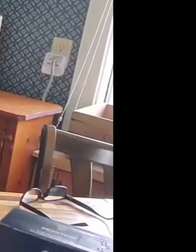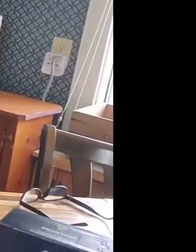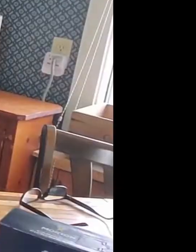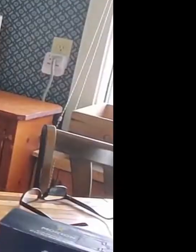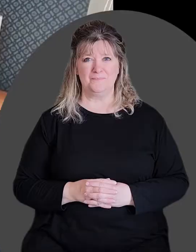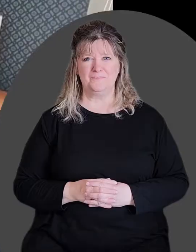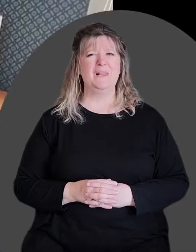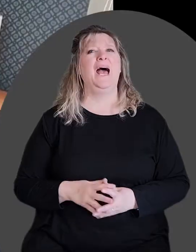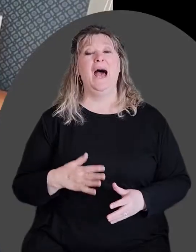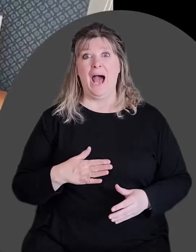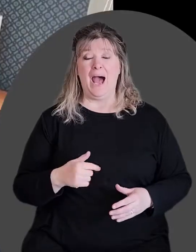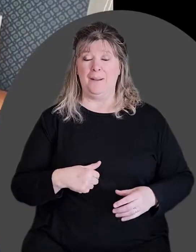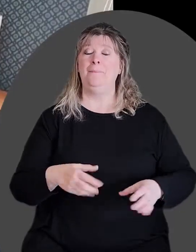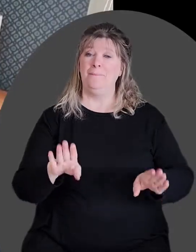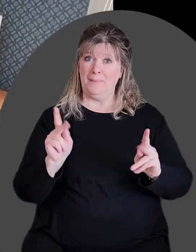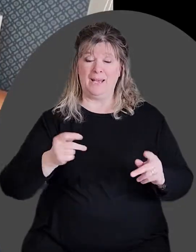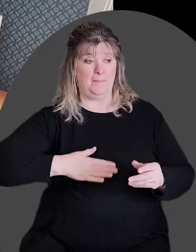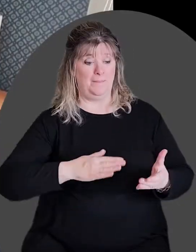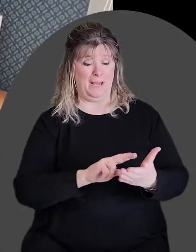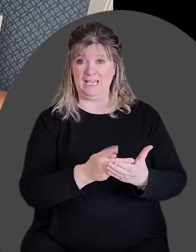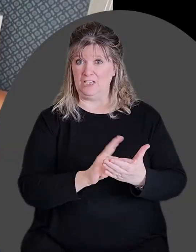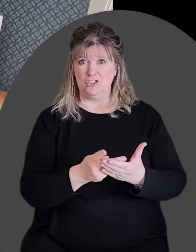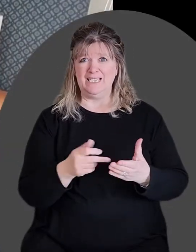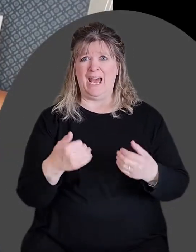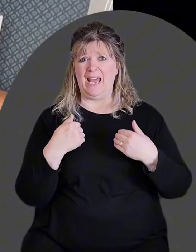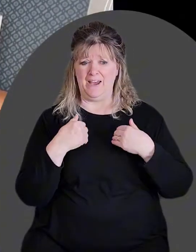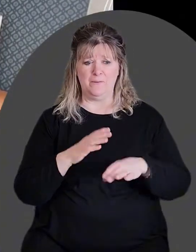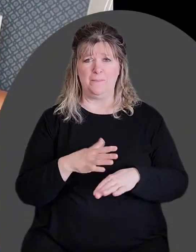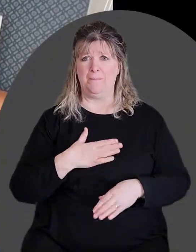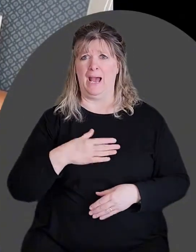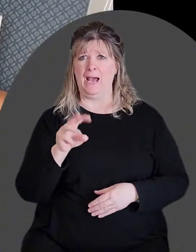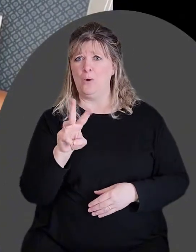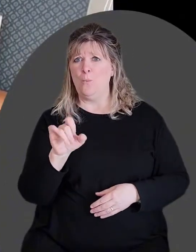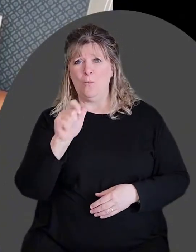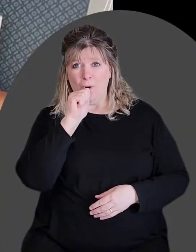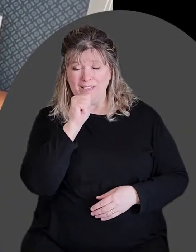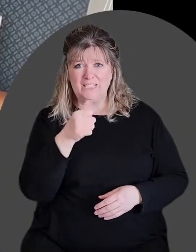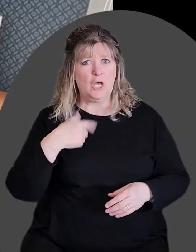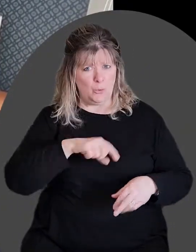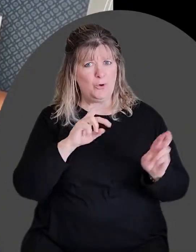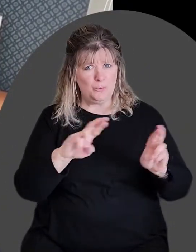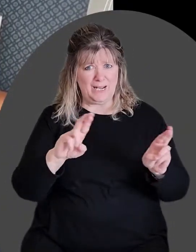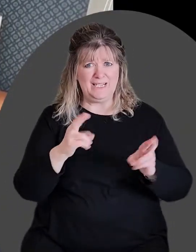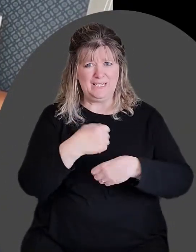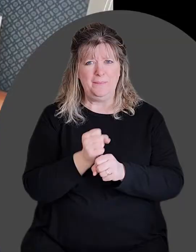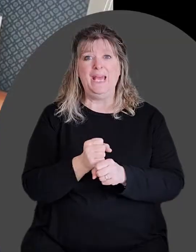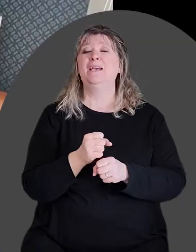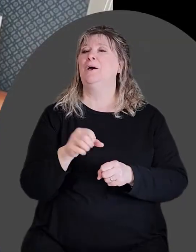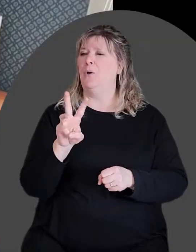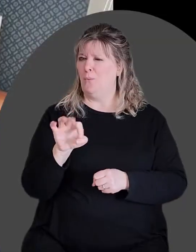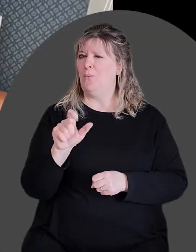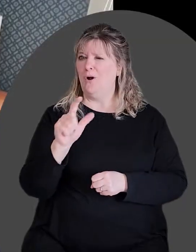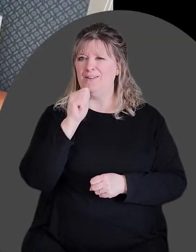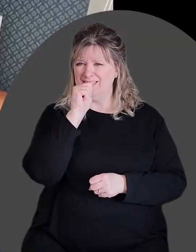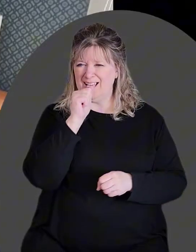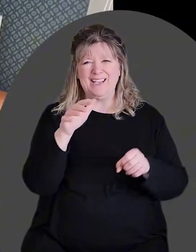I'm back in my kitchen I've got my walnuts we're ready to make some walnut ketchup